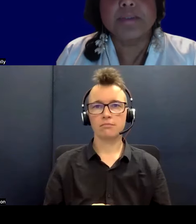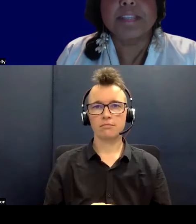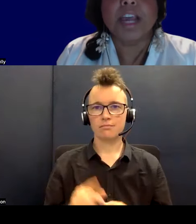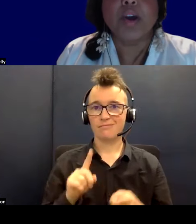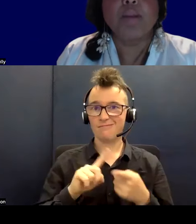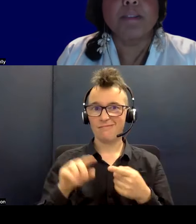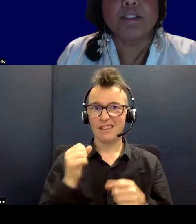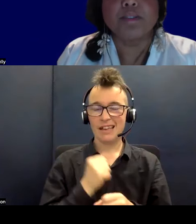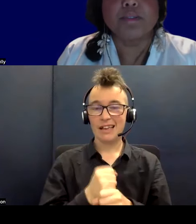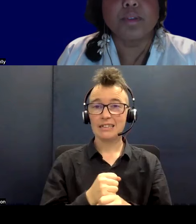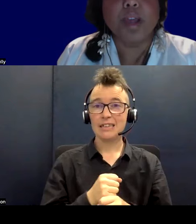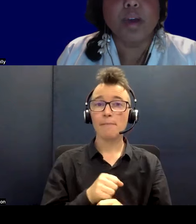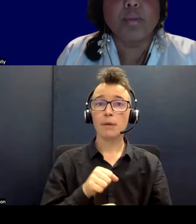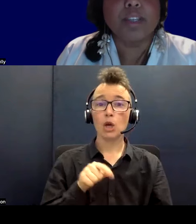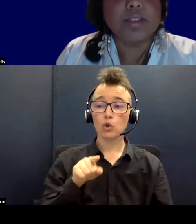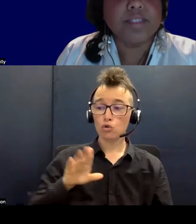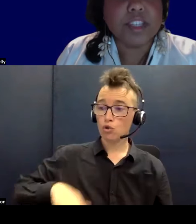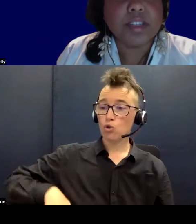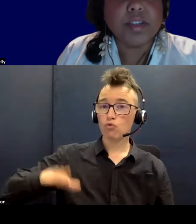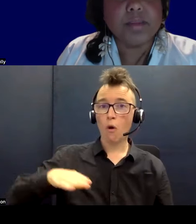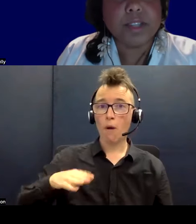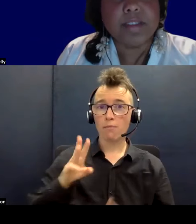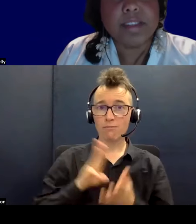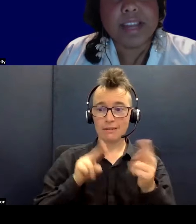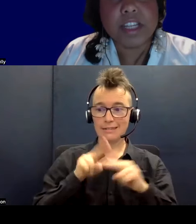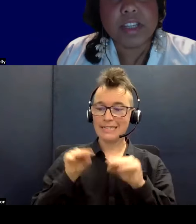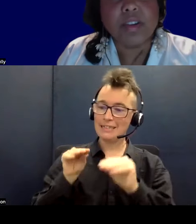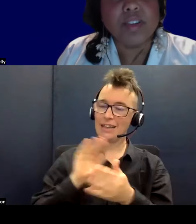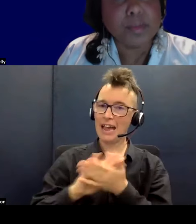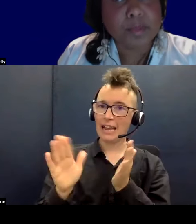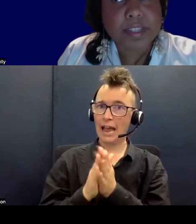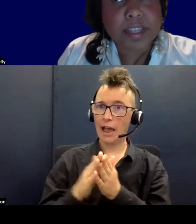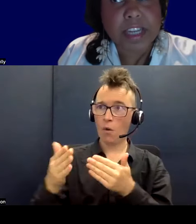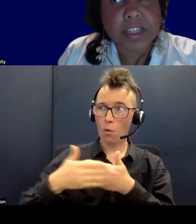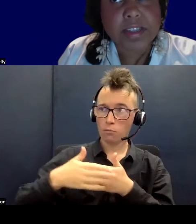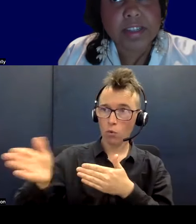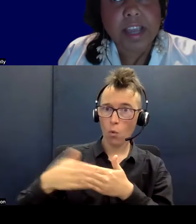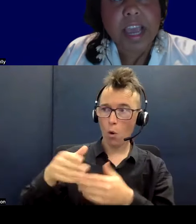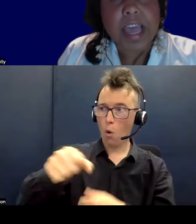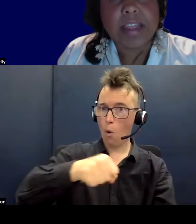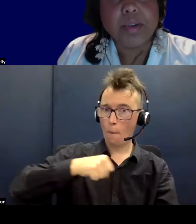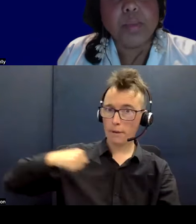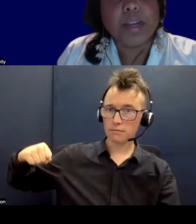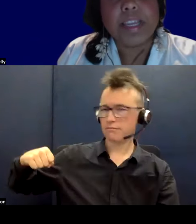how to open a door. We use vision to observe this action on numerous occasions and then when given